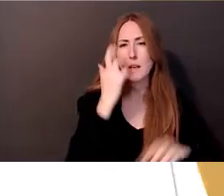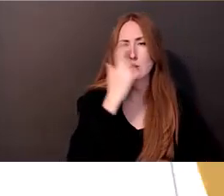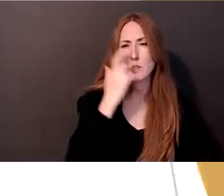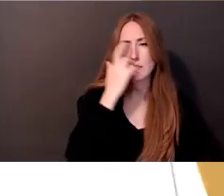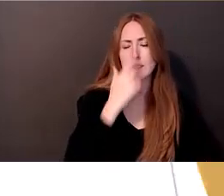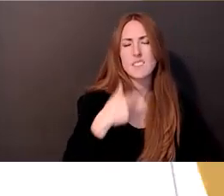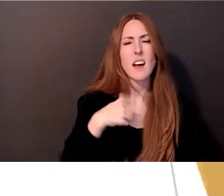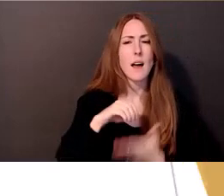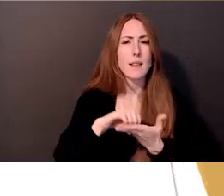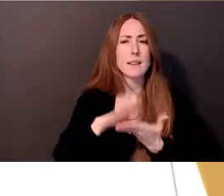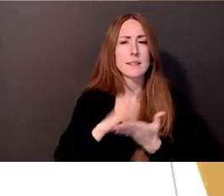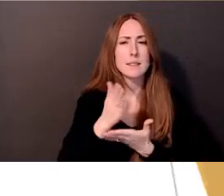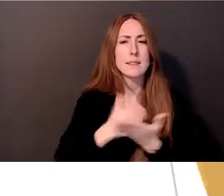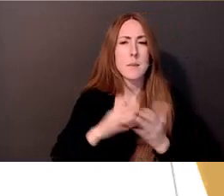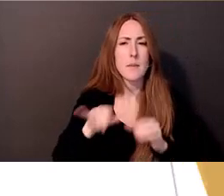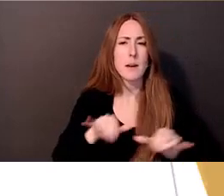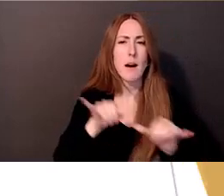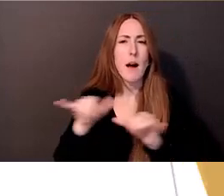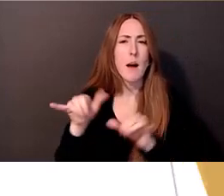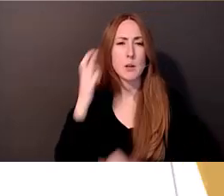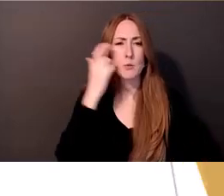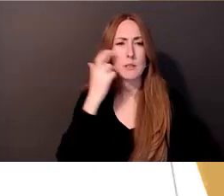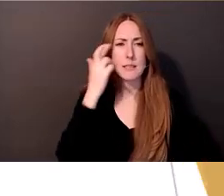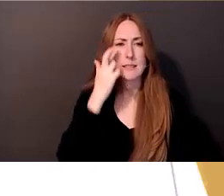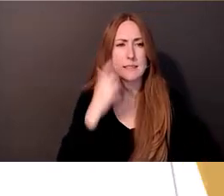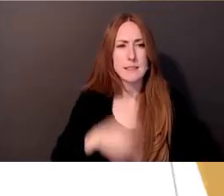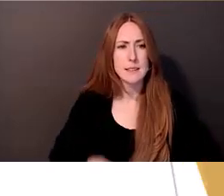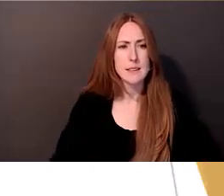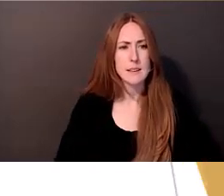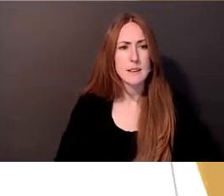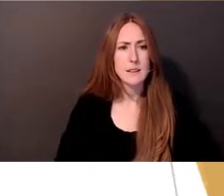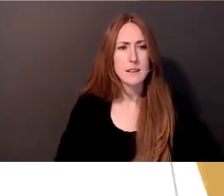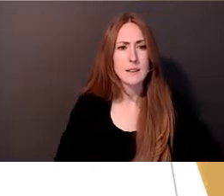in that next row. And on the bottom, we have the number